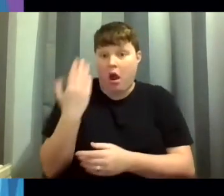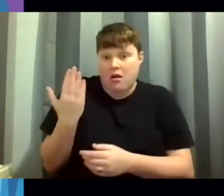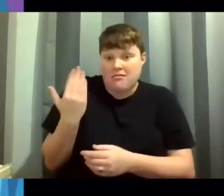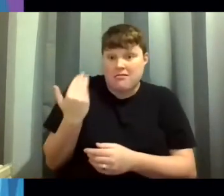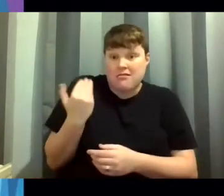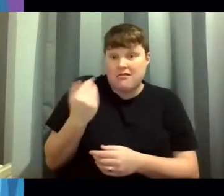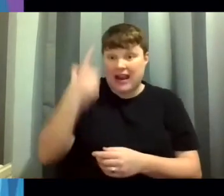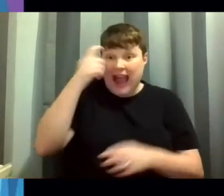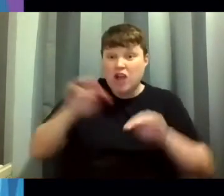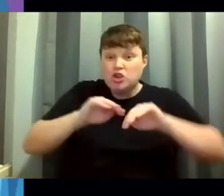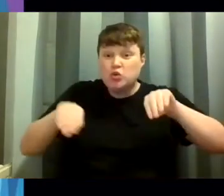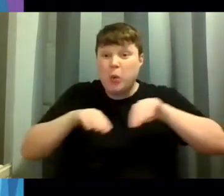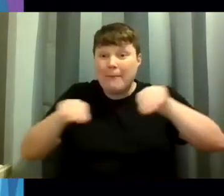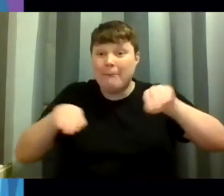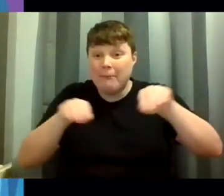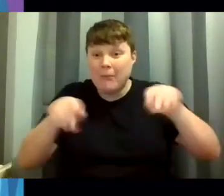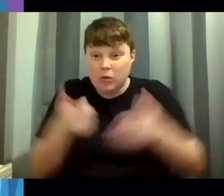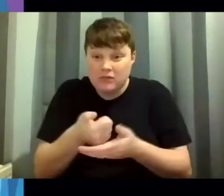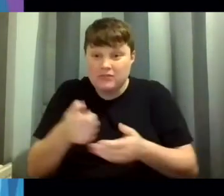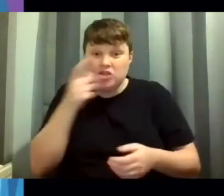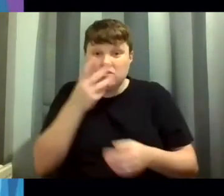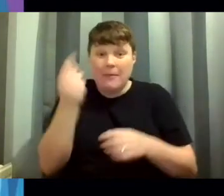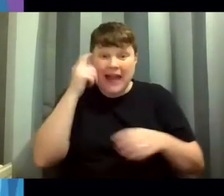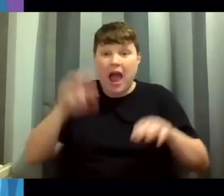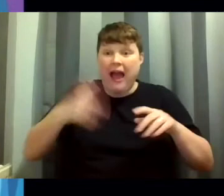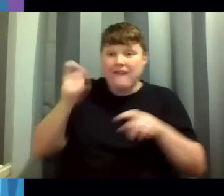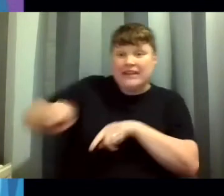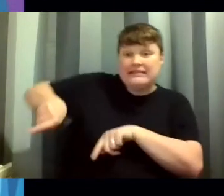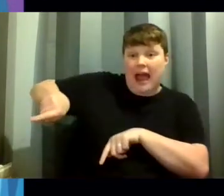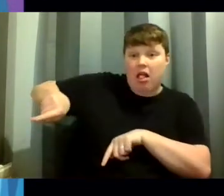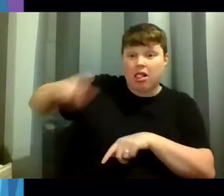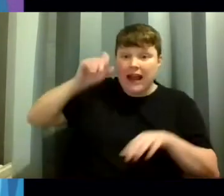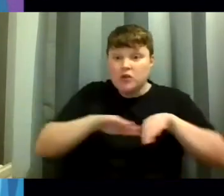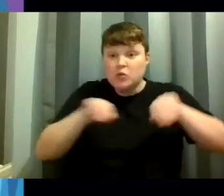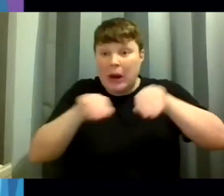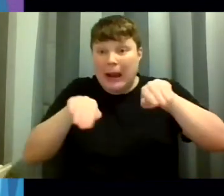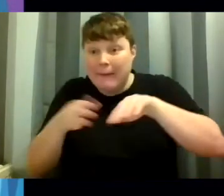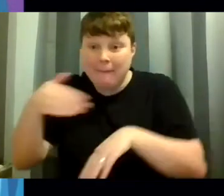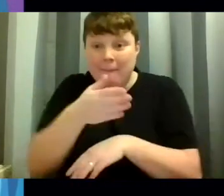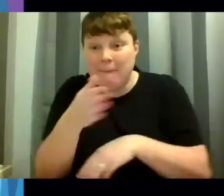one but some of them actually have a tail that can wiggle their way through through your body!